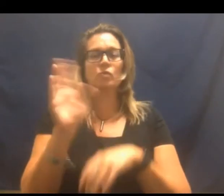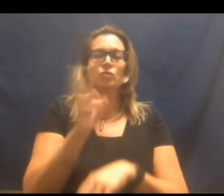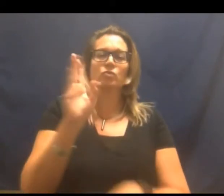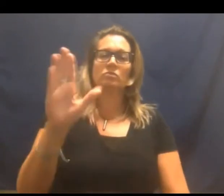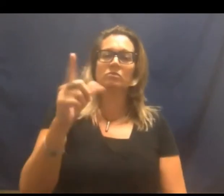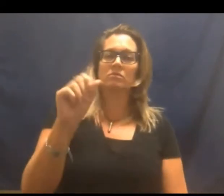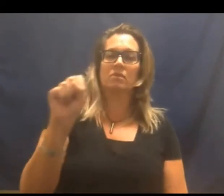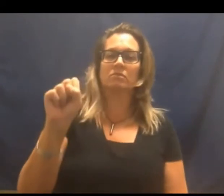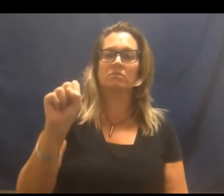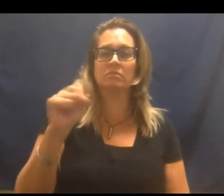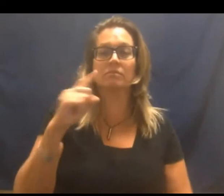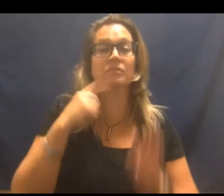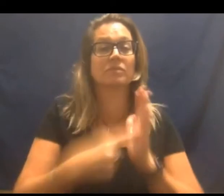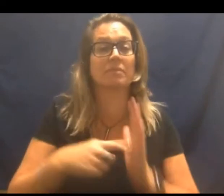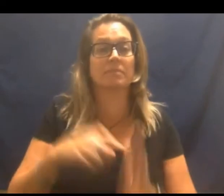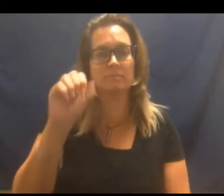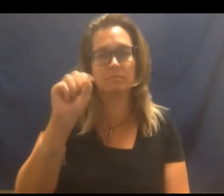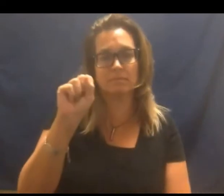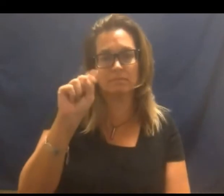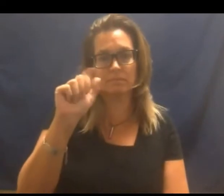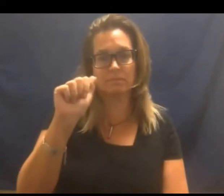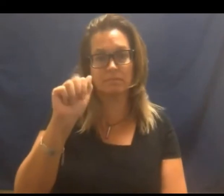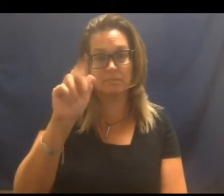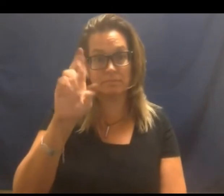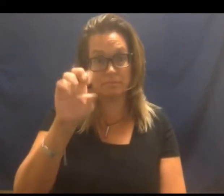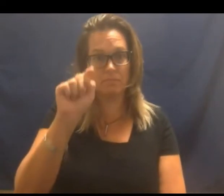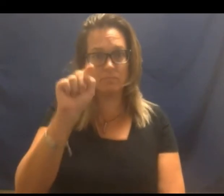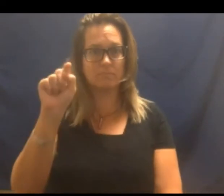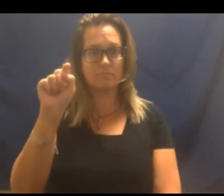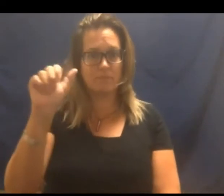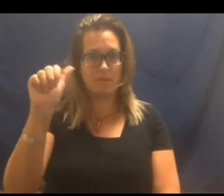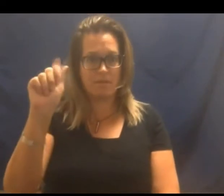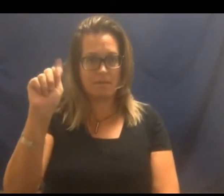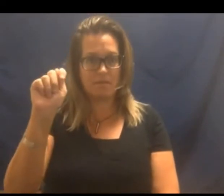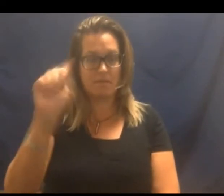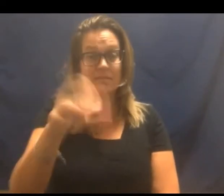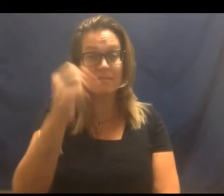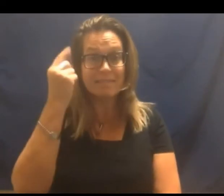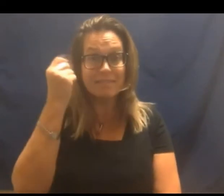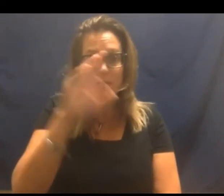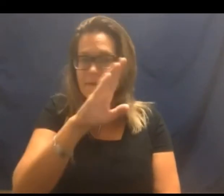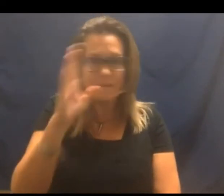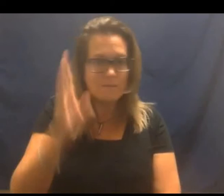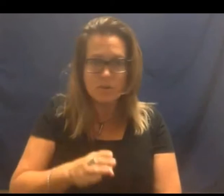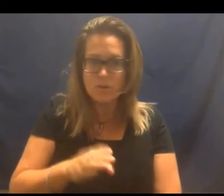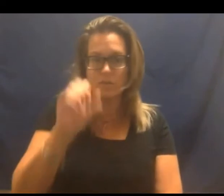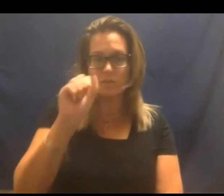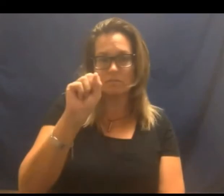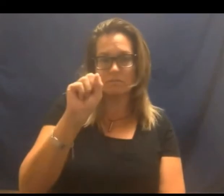have more than one meaning in English from ASL. So for example, STARE-AT. You